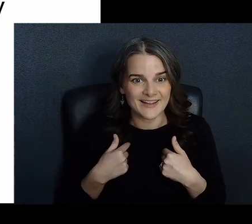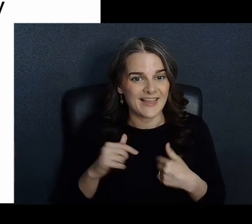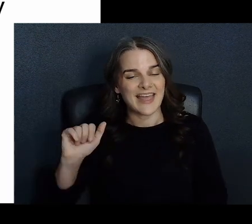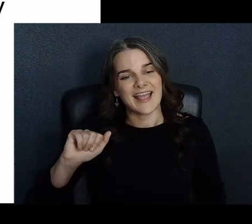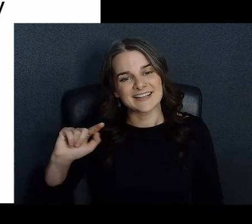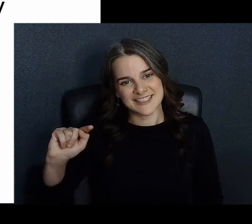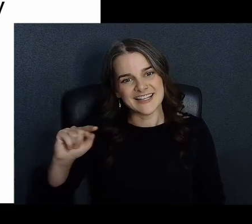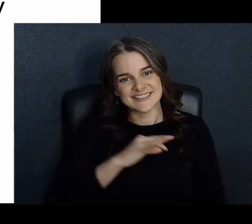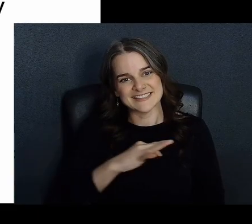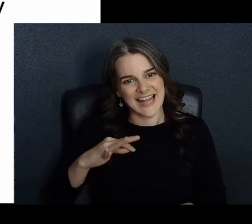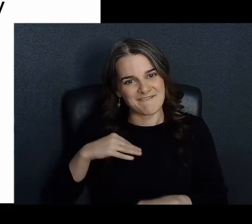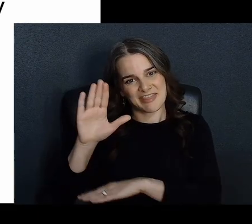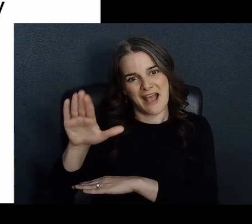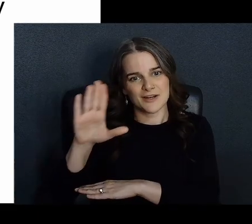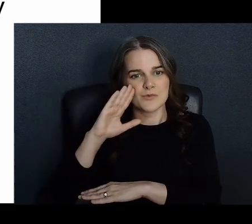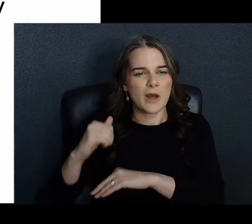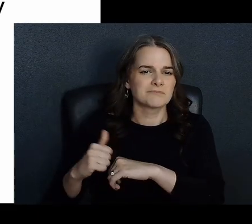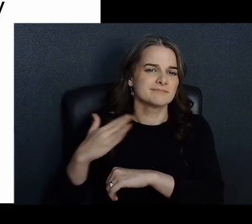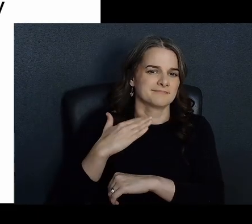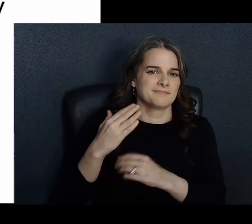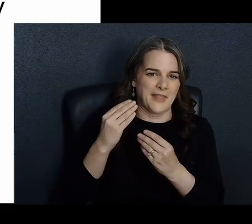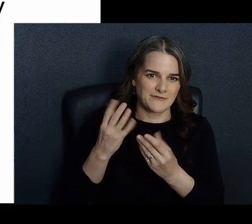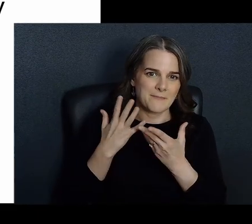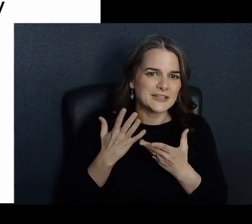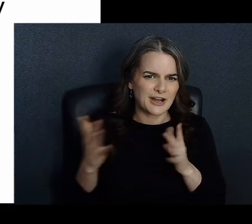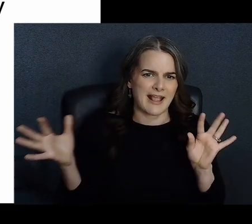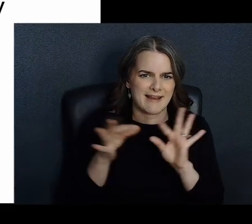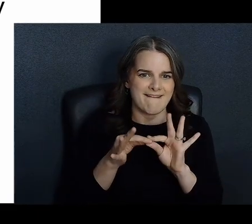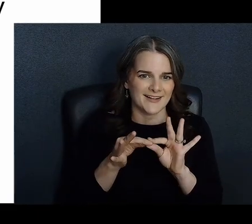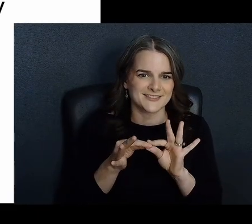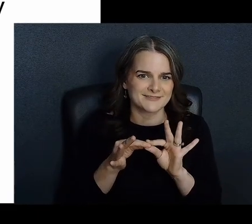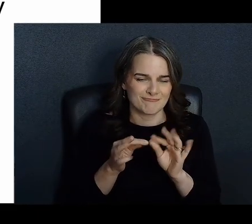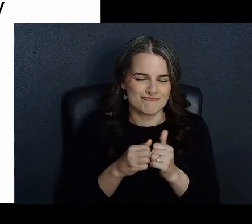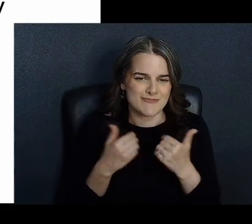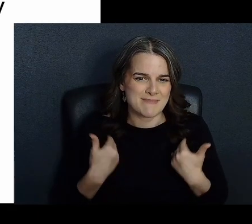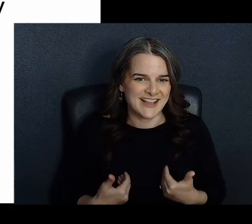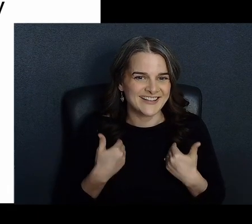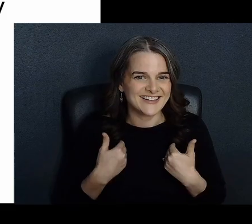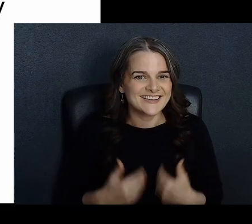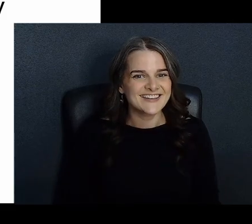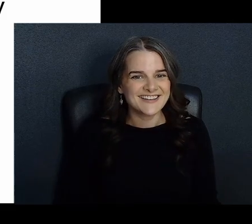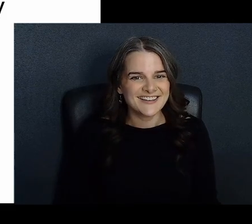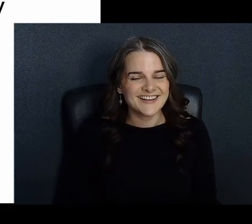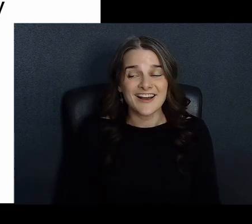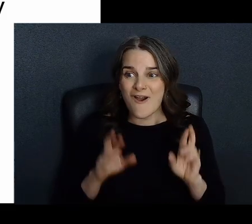would be happy to get that information connections made with me. So hopefully we've answered some of your questions,